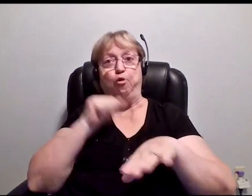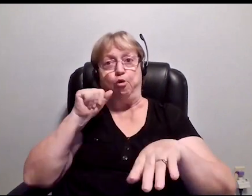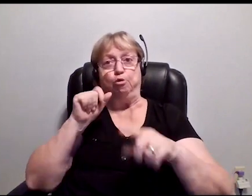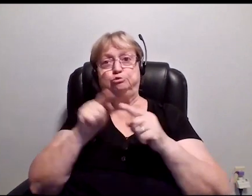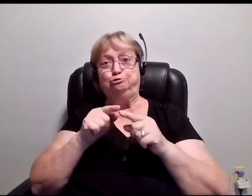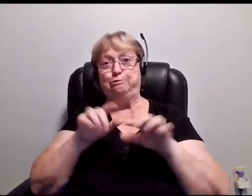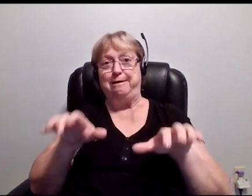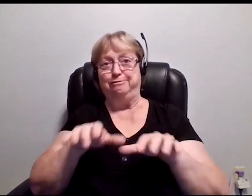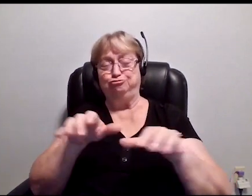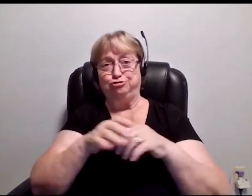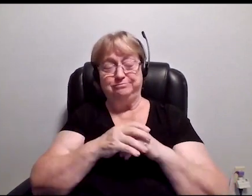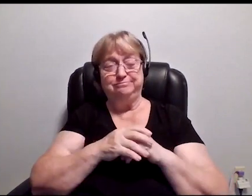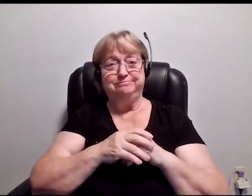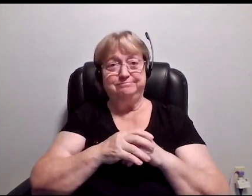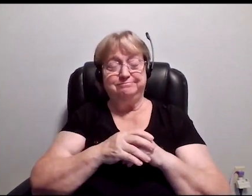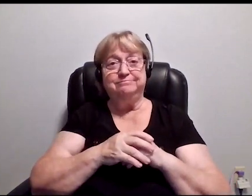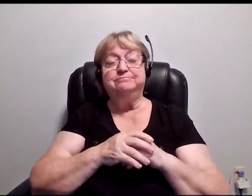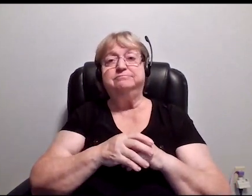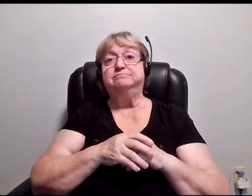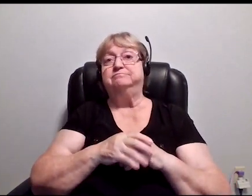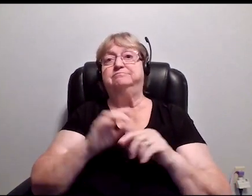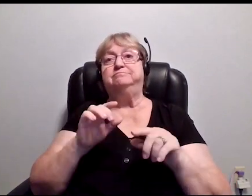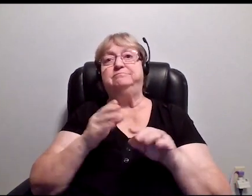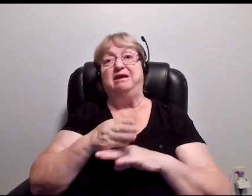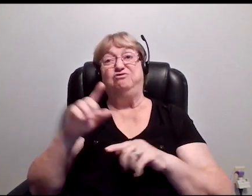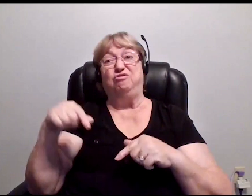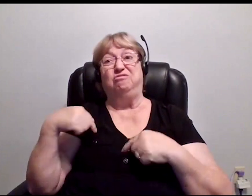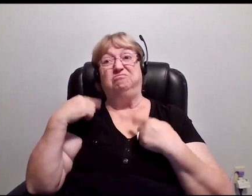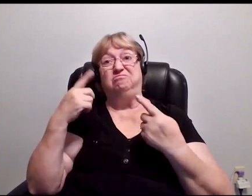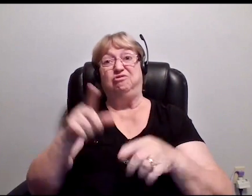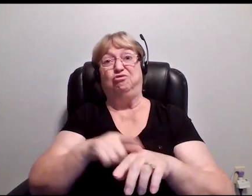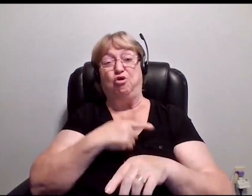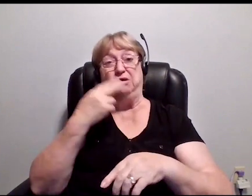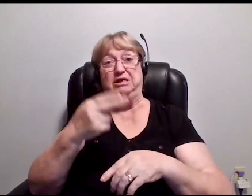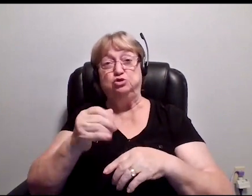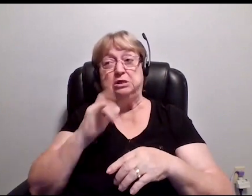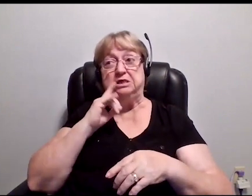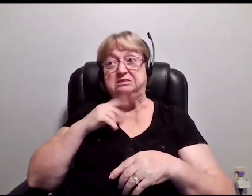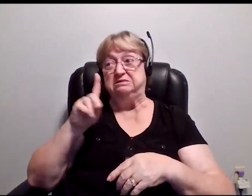After a long history of positioning disabled individuals as a burden in the physics community, it is time